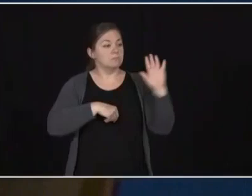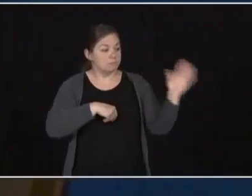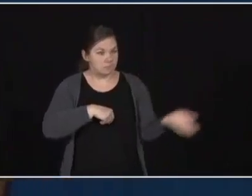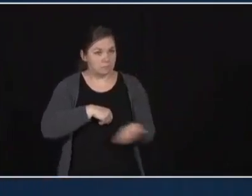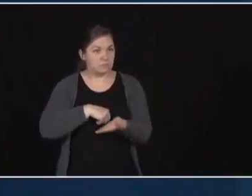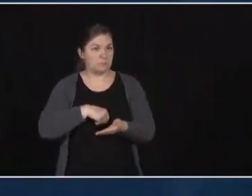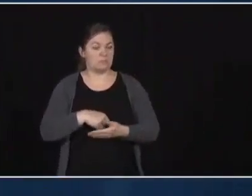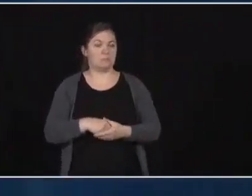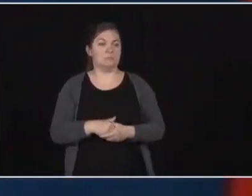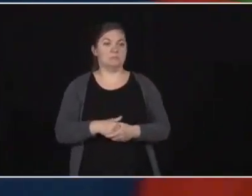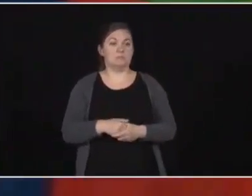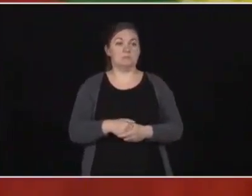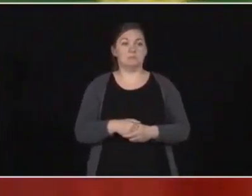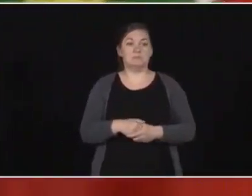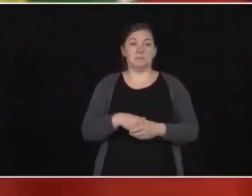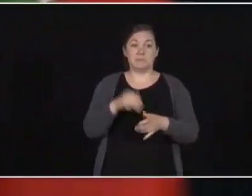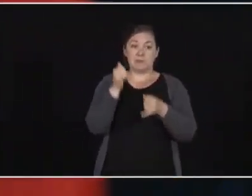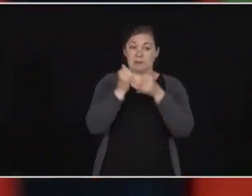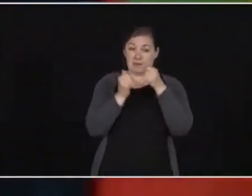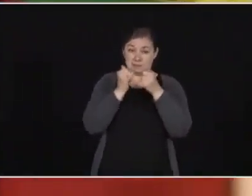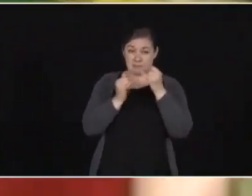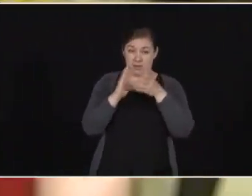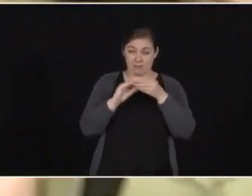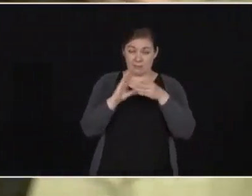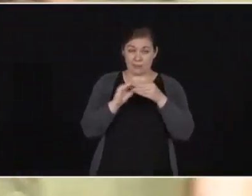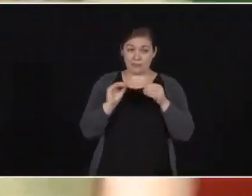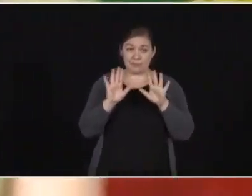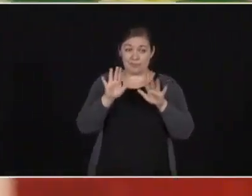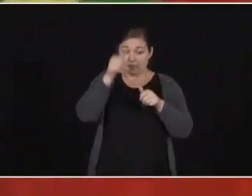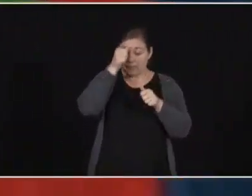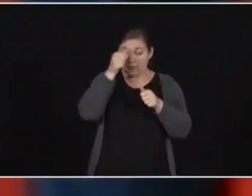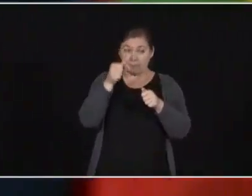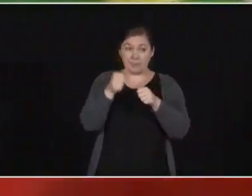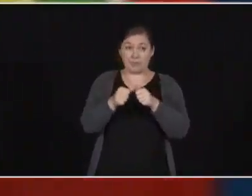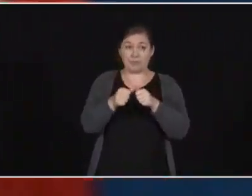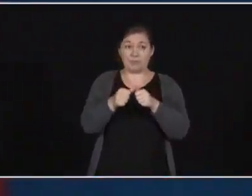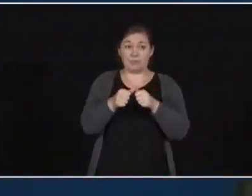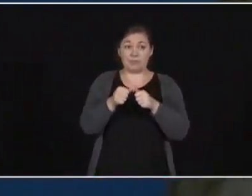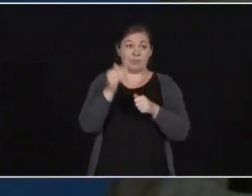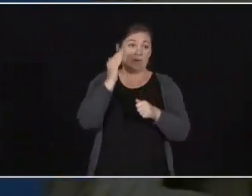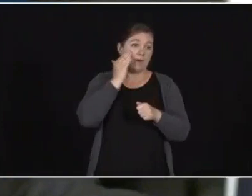A one quick follow-up to end off with that. I think the important thing we need to remember